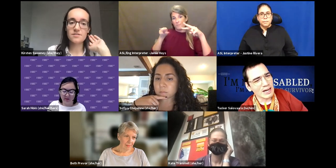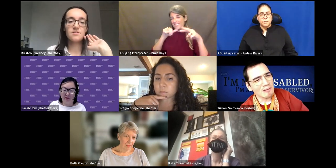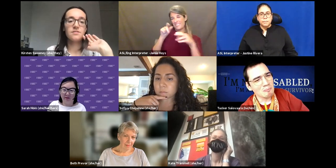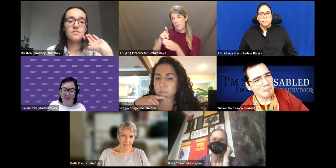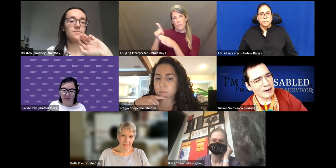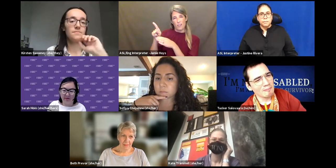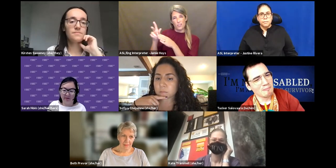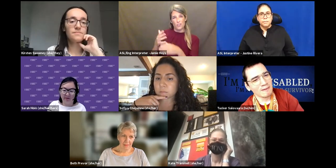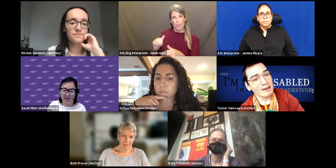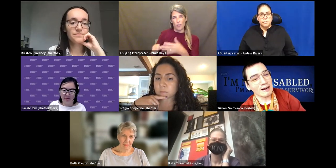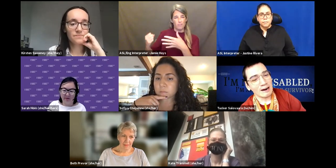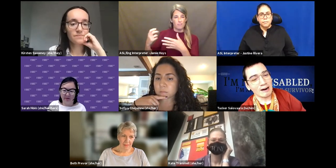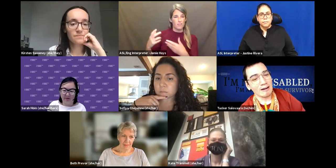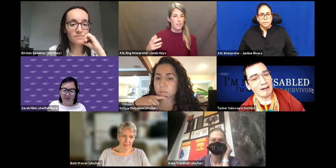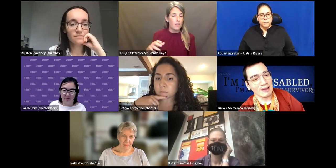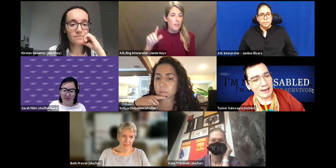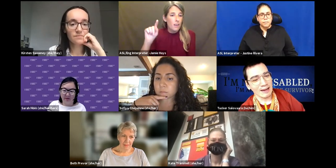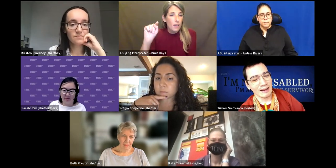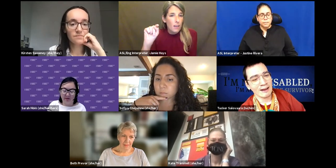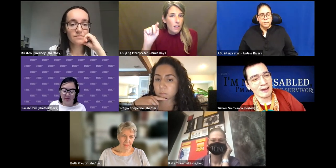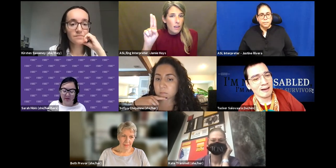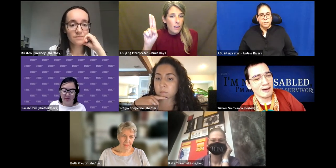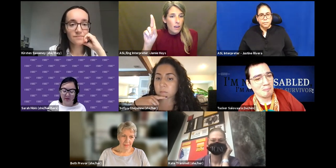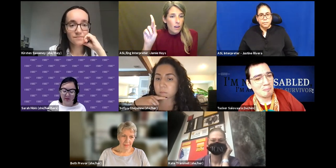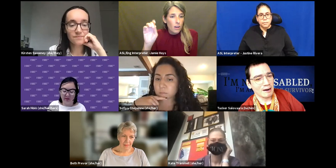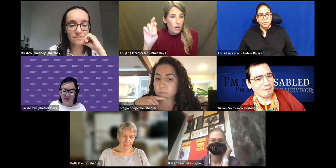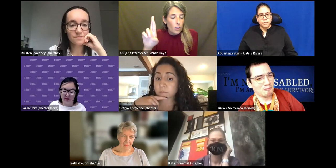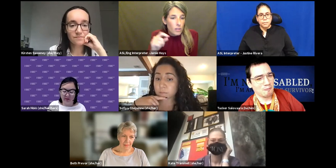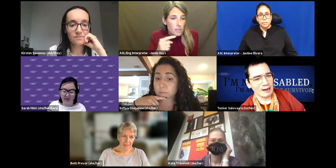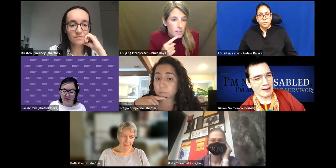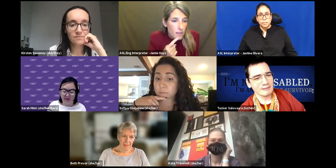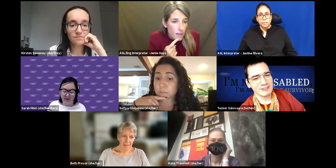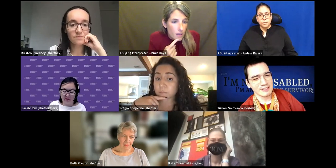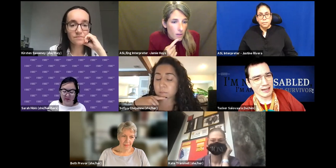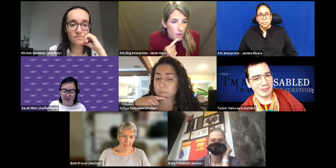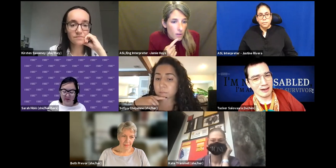Tucker Salovaara: Yeah, but we are a professional Off-Broadway